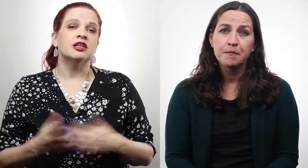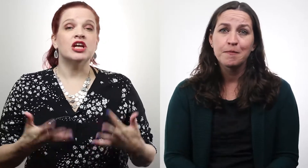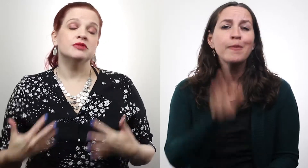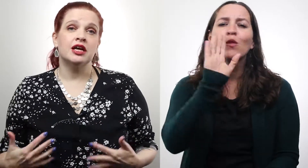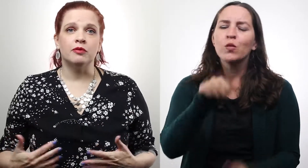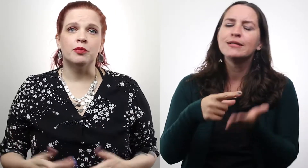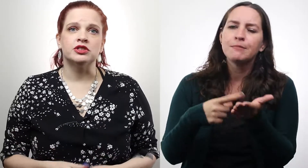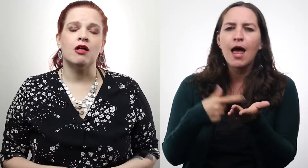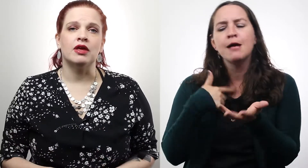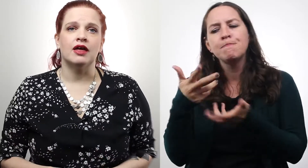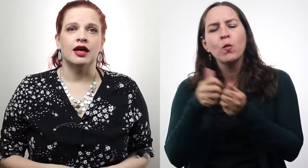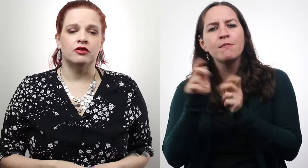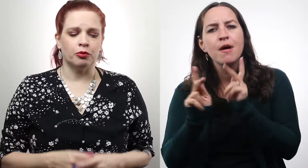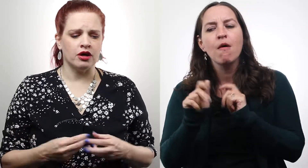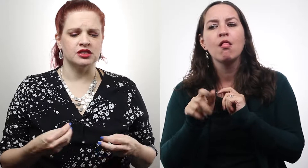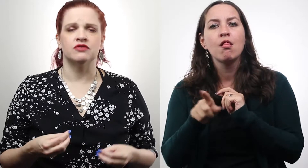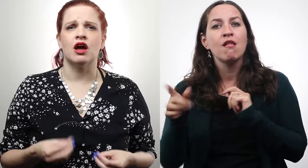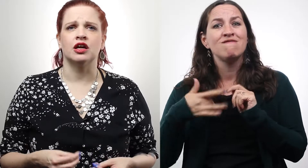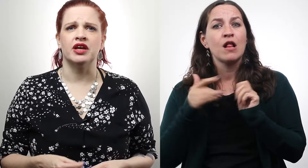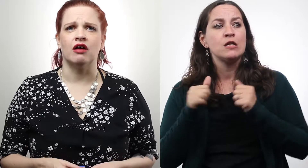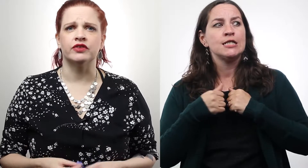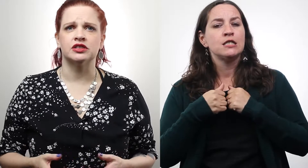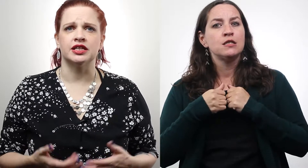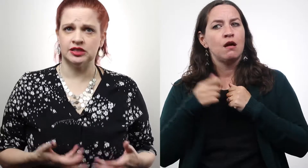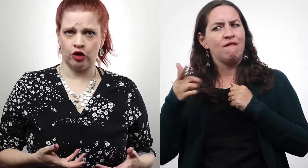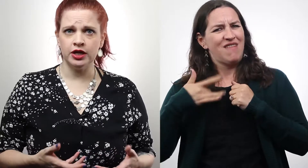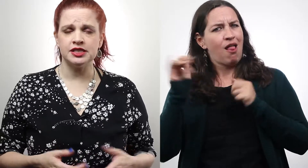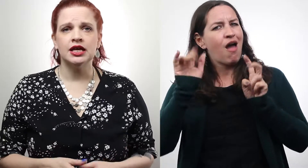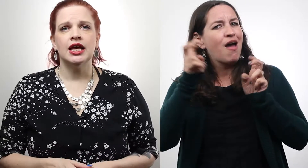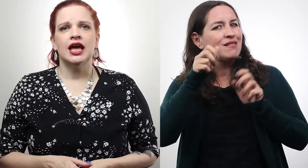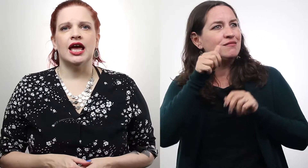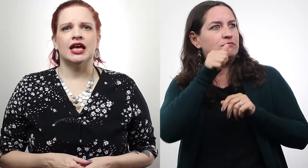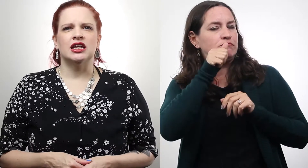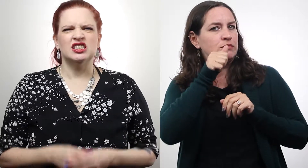Sometimes I hear people tell me that their process of not coming out feels like a secret, and